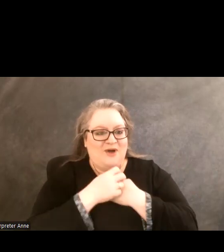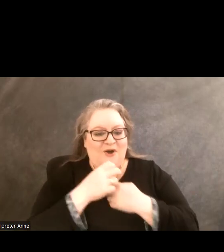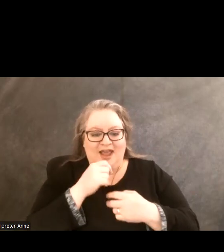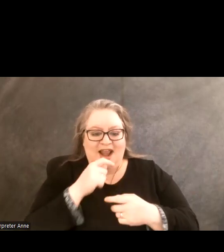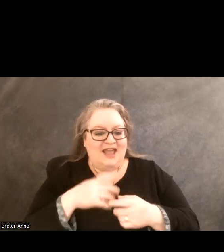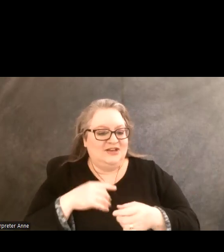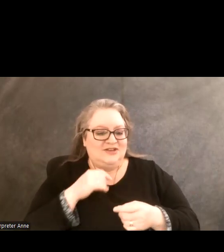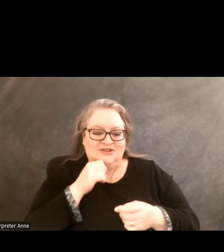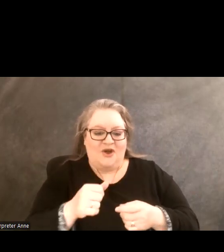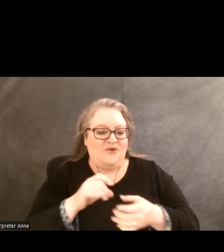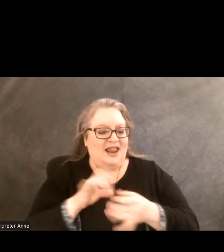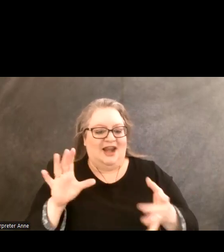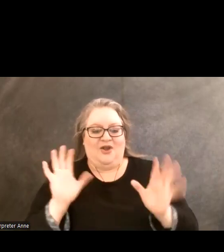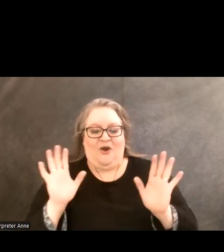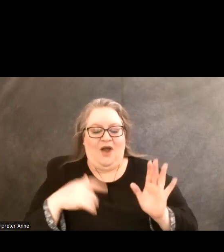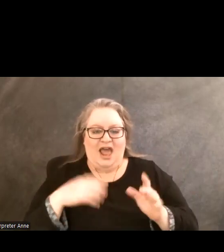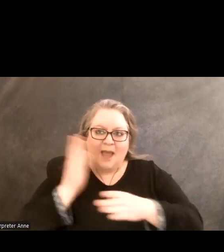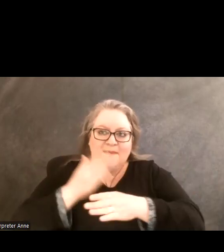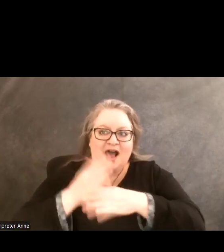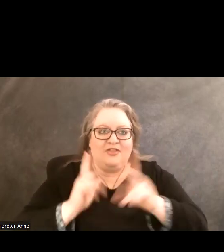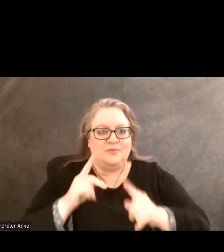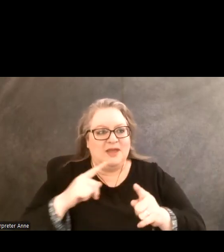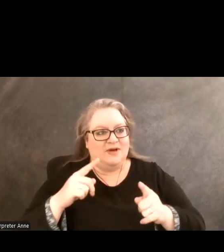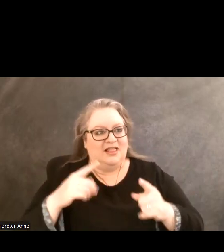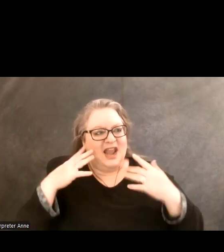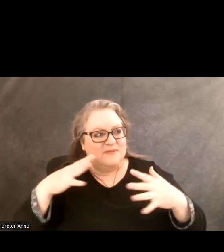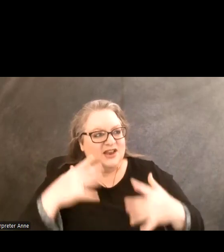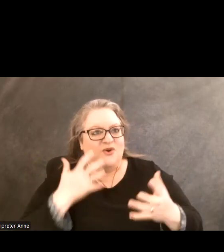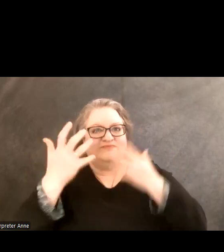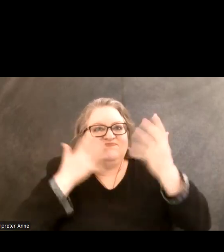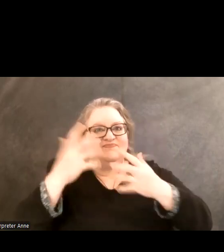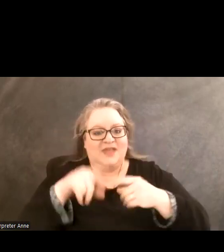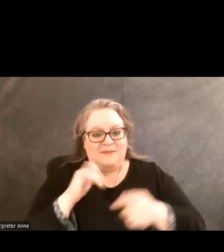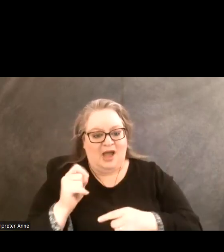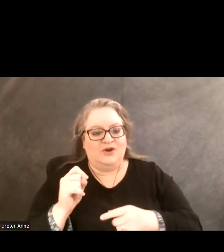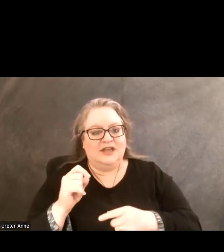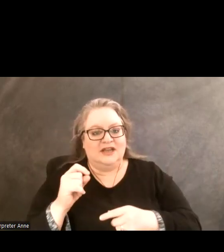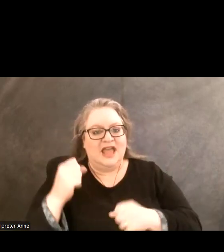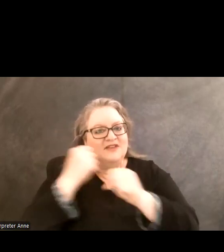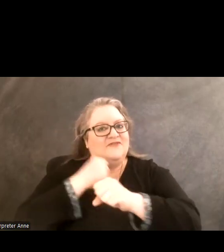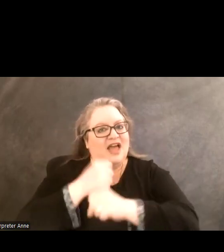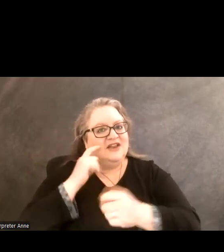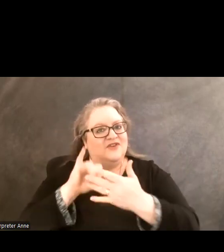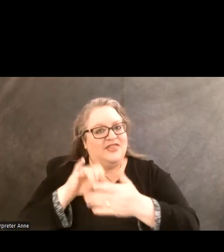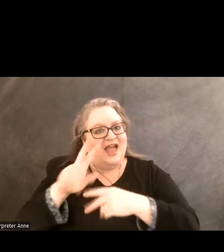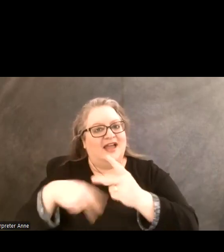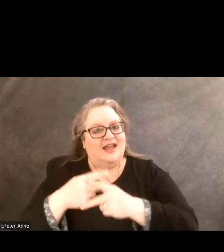keep bothering people and I keep making noise about it and I keep fighting for that kind of access. When you don't see me